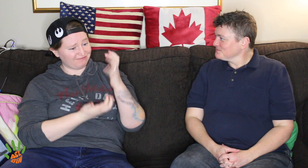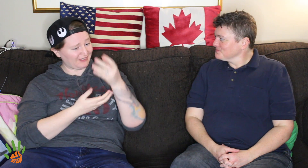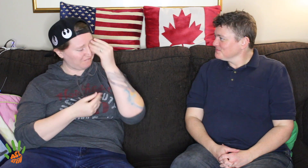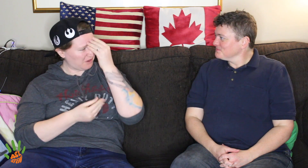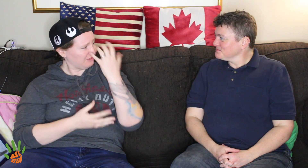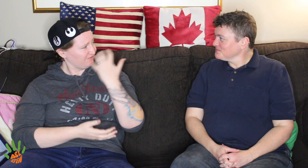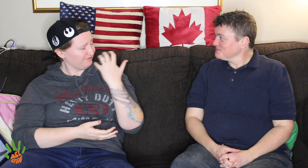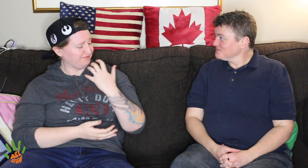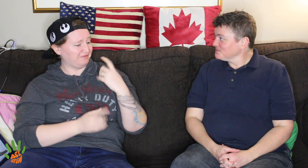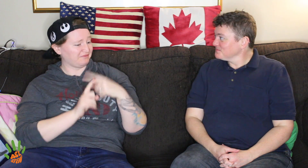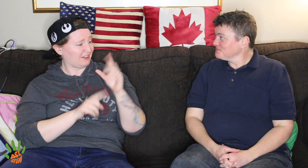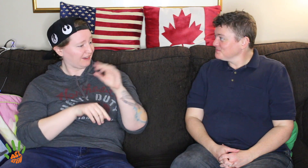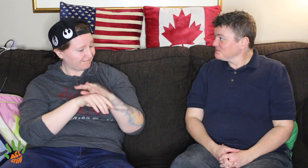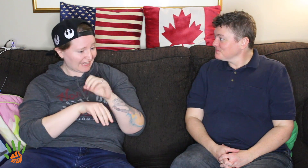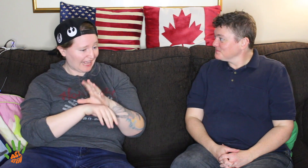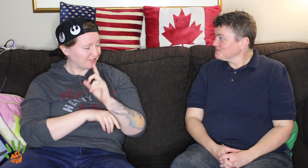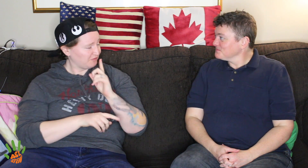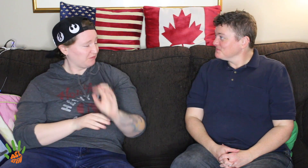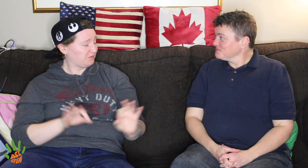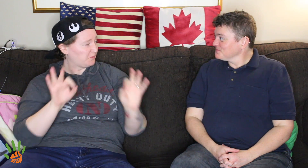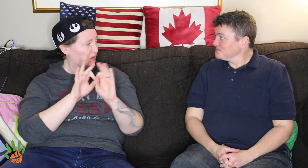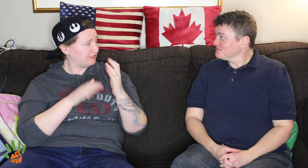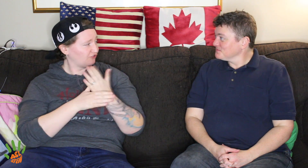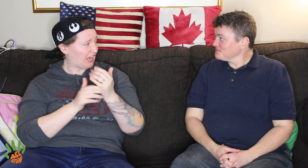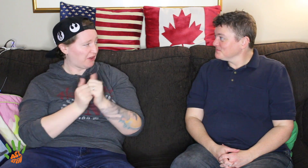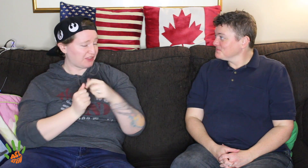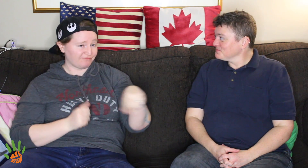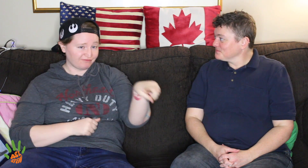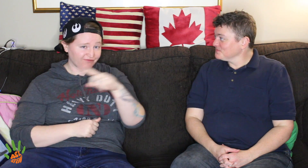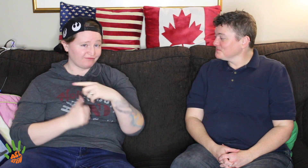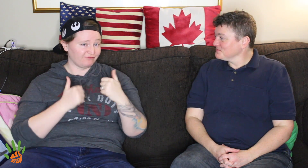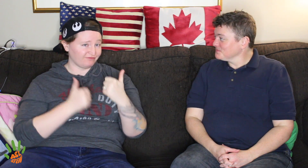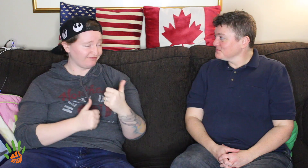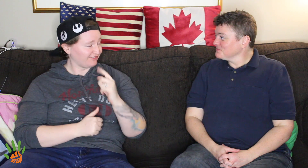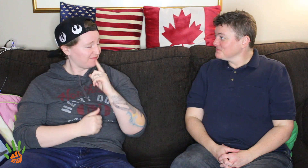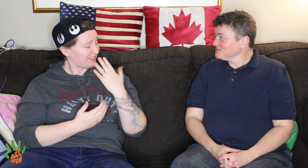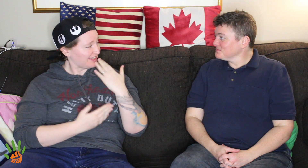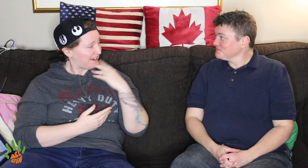That was a real wealth of information. Also, getting your advice is so important to share with our audience.